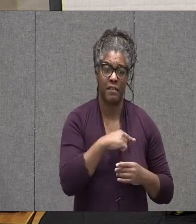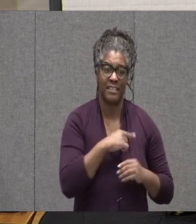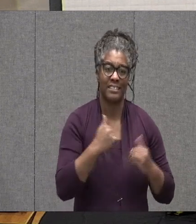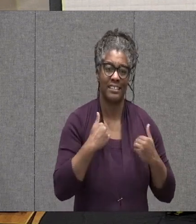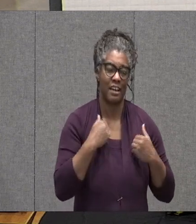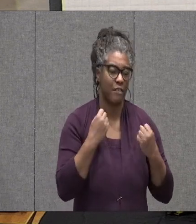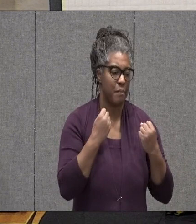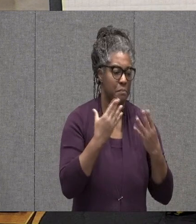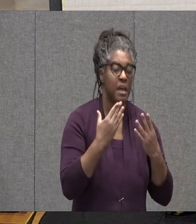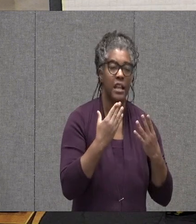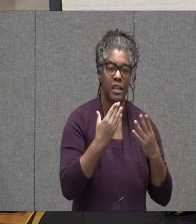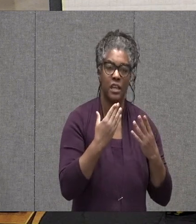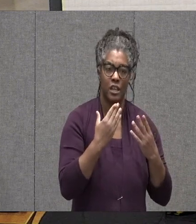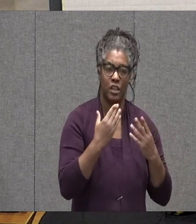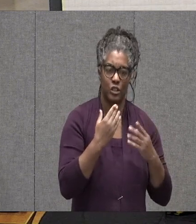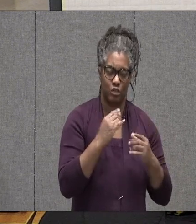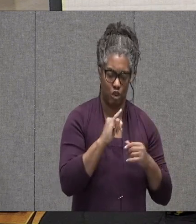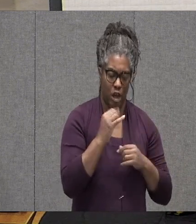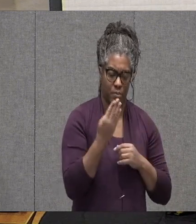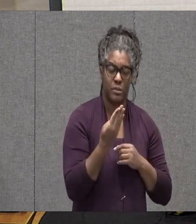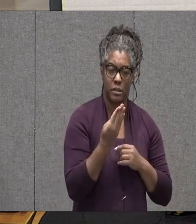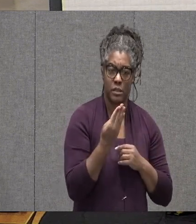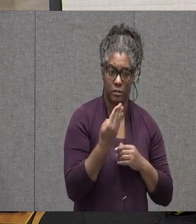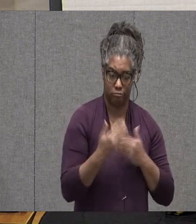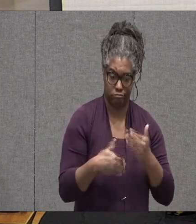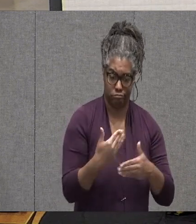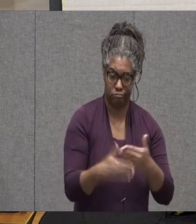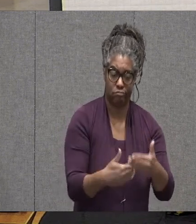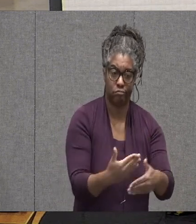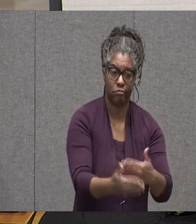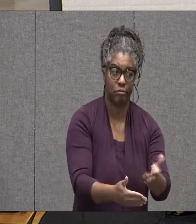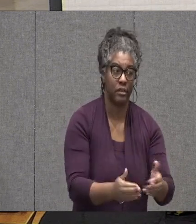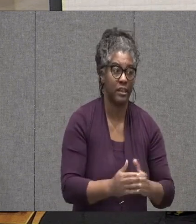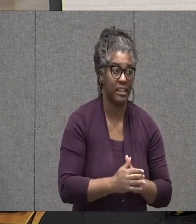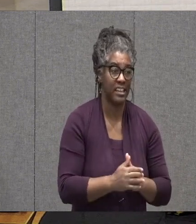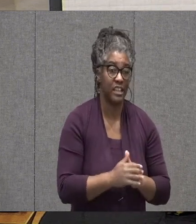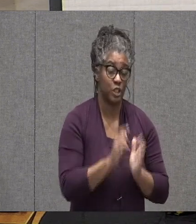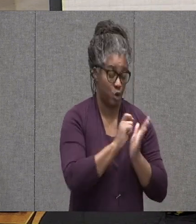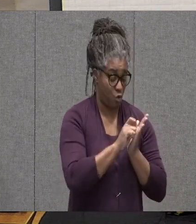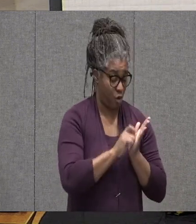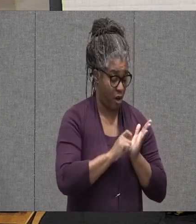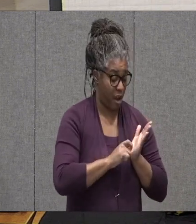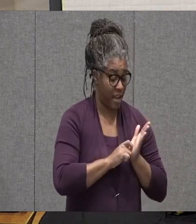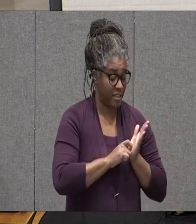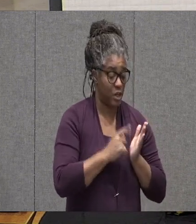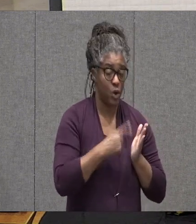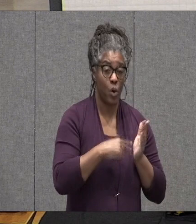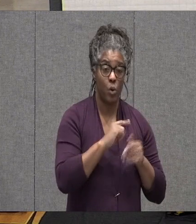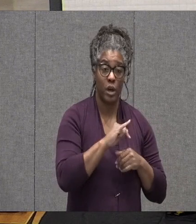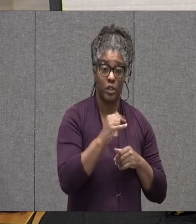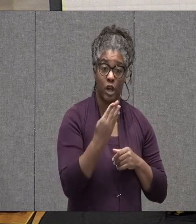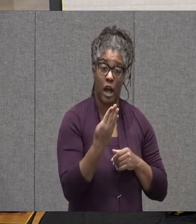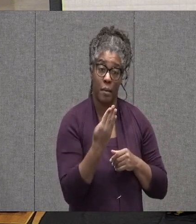you could describe that job, and then explain why you would want to have that as a career.